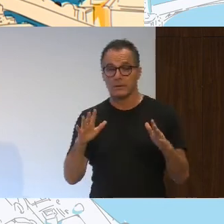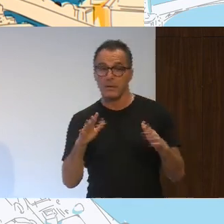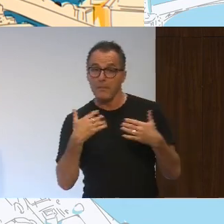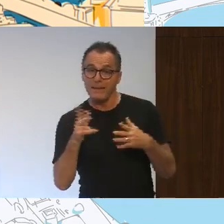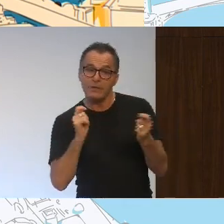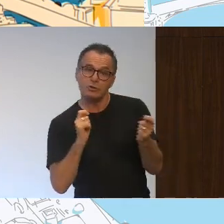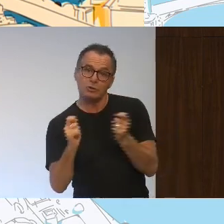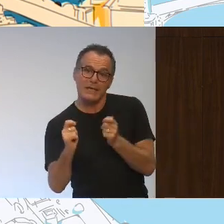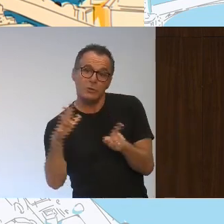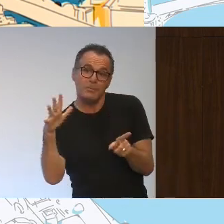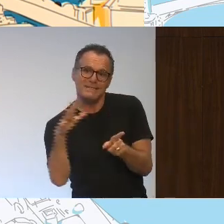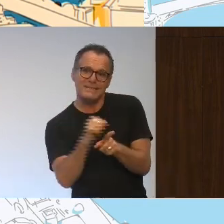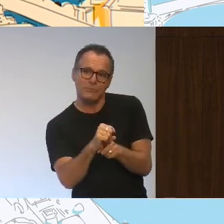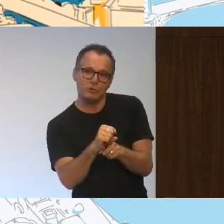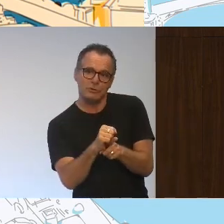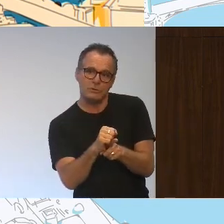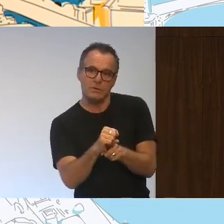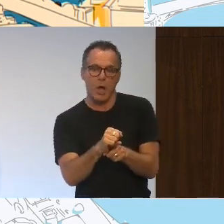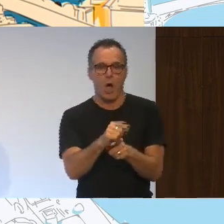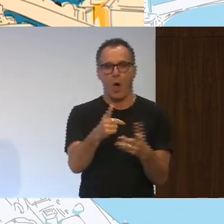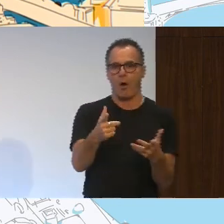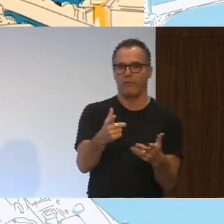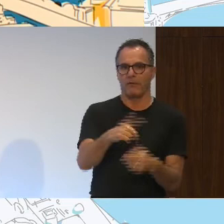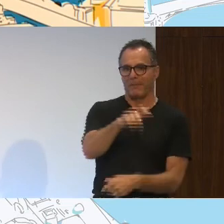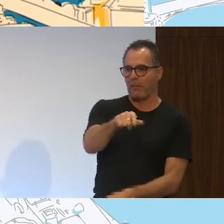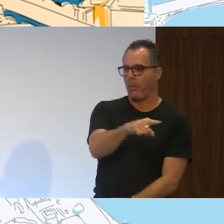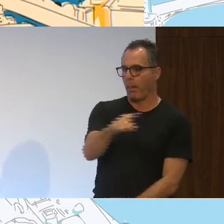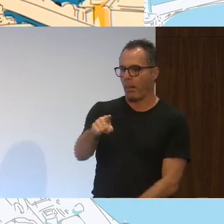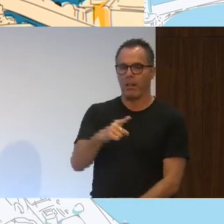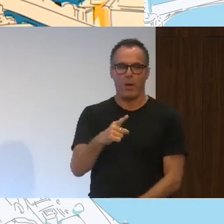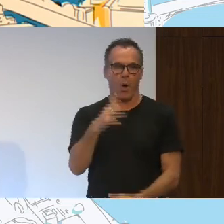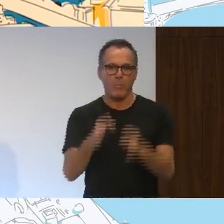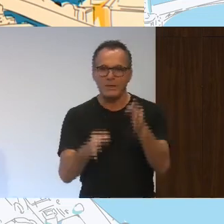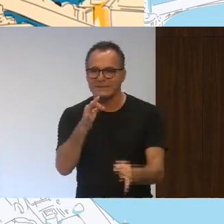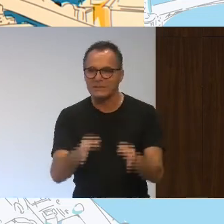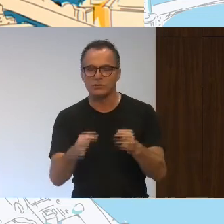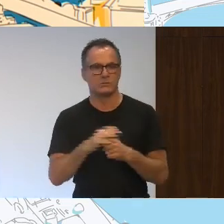of a common man or a politician or the authorities or health authorities